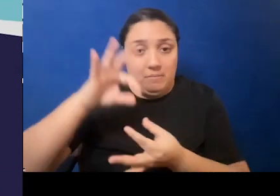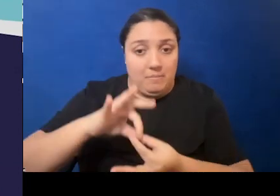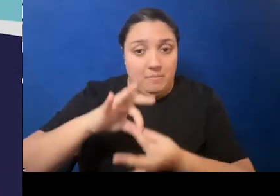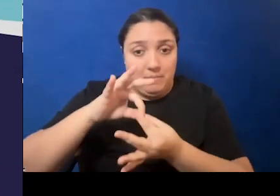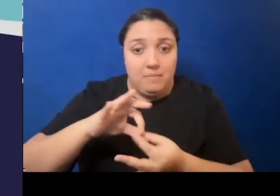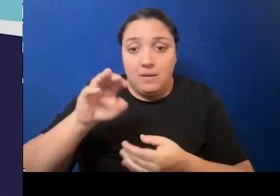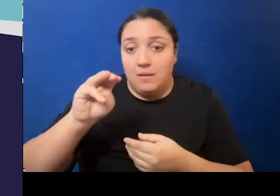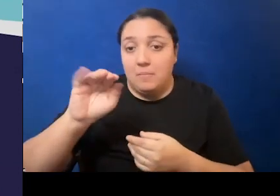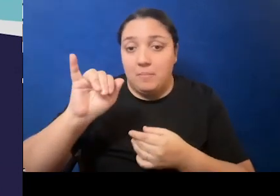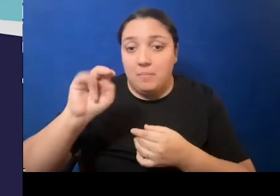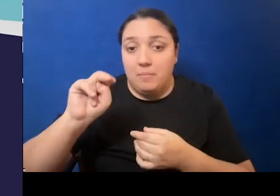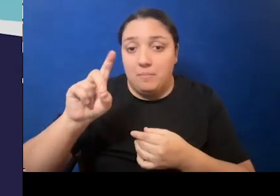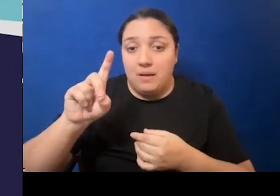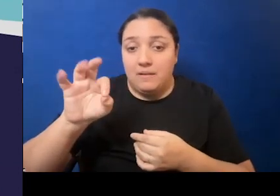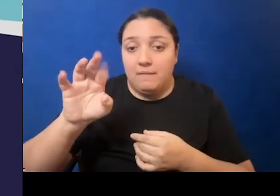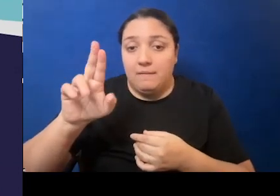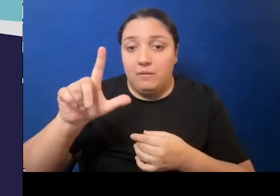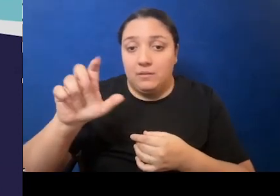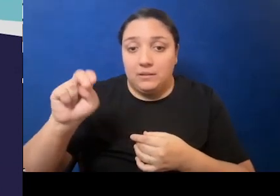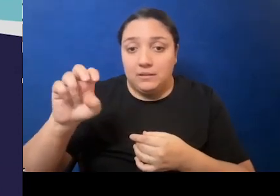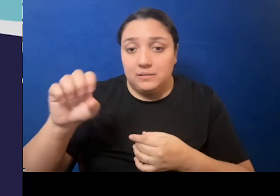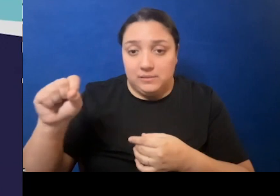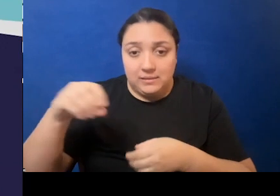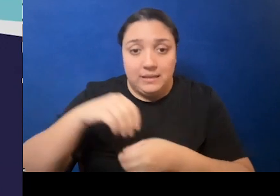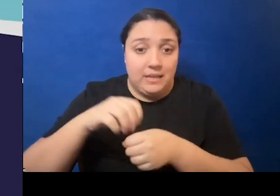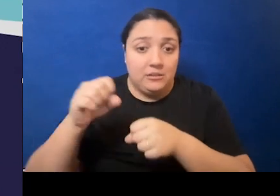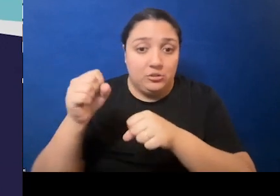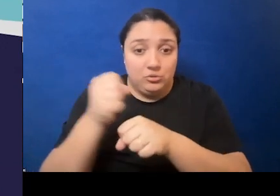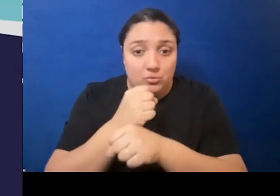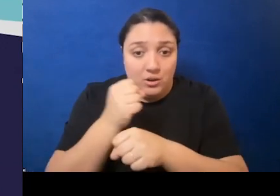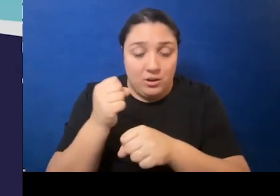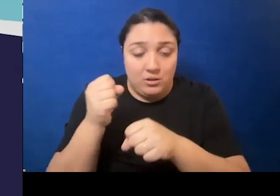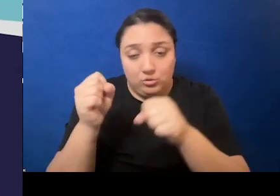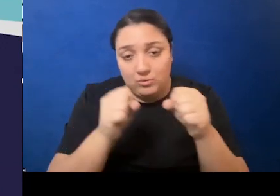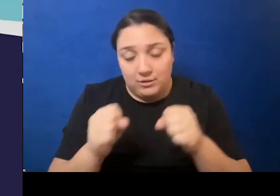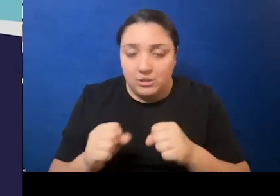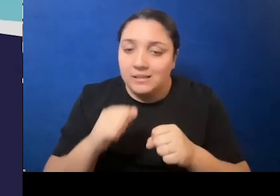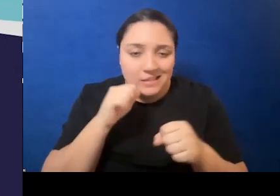AND STRATEGIES IN THE SCHOOL BASED COUNSELING EVEN THOUGH IT IS NOT A FULL PROGRAM, IT IS